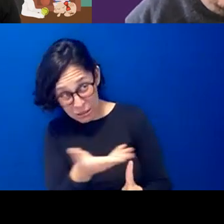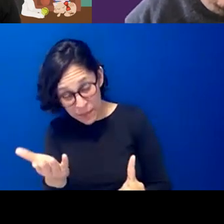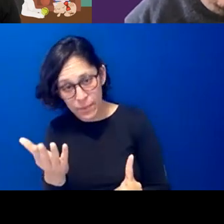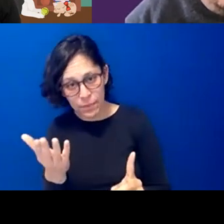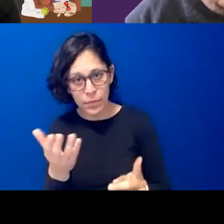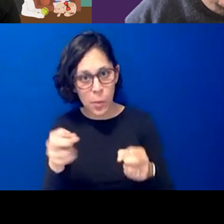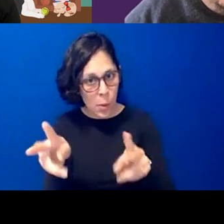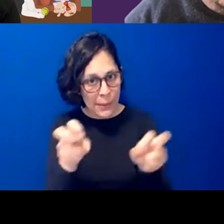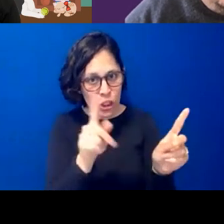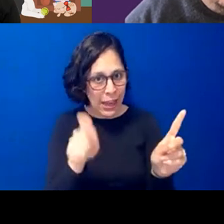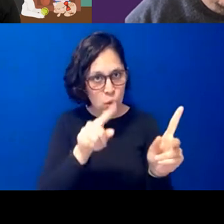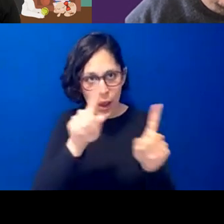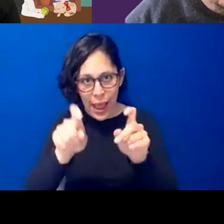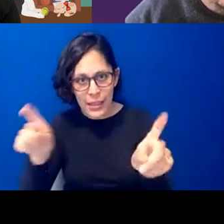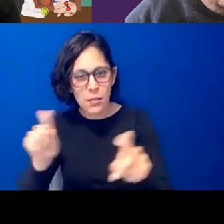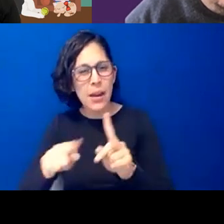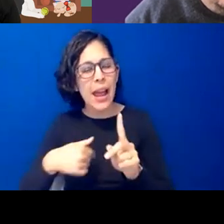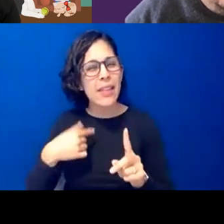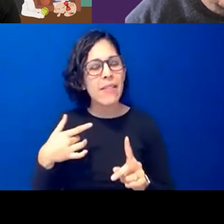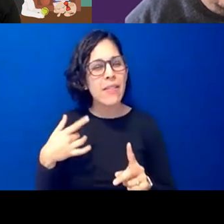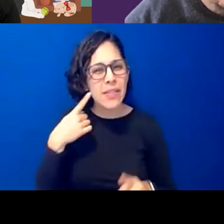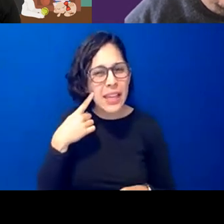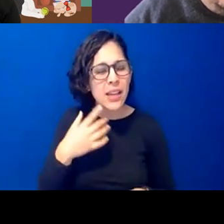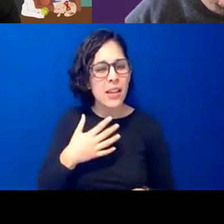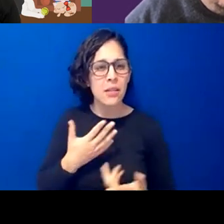Aurora Chang: My senses. Aurora Chang: need to trust.